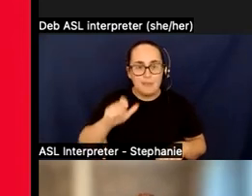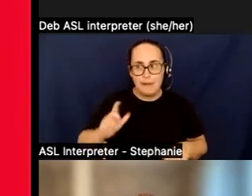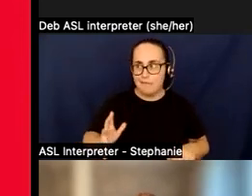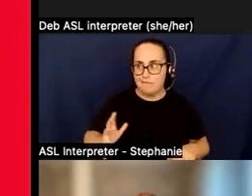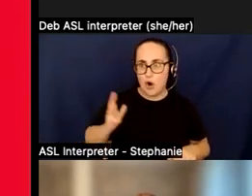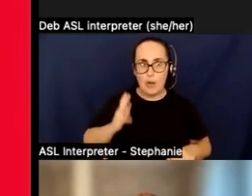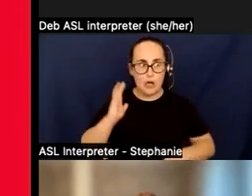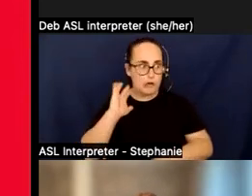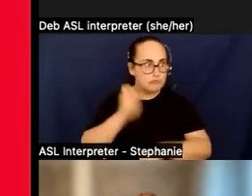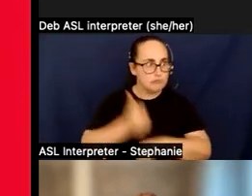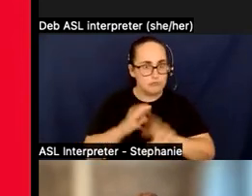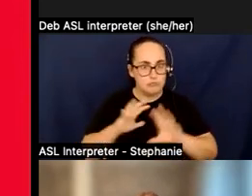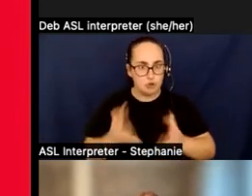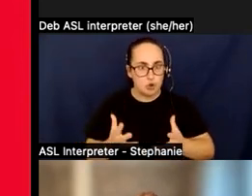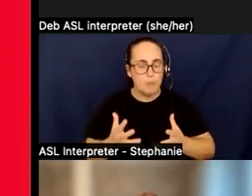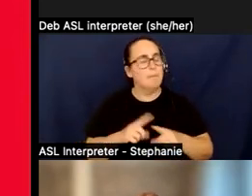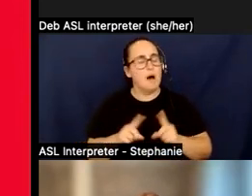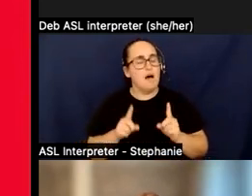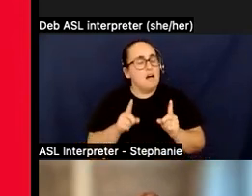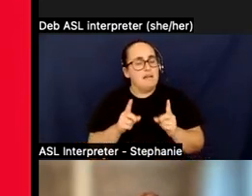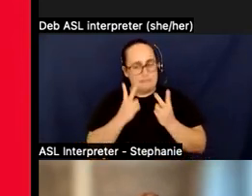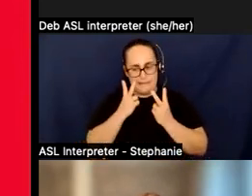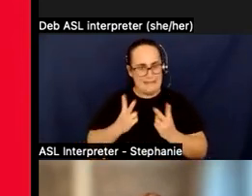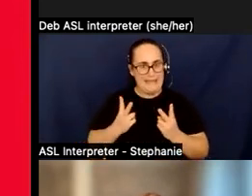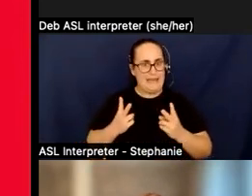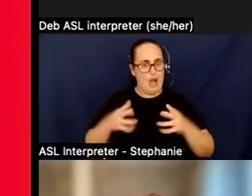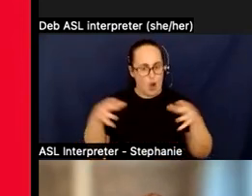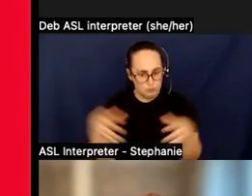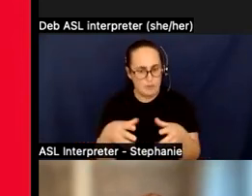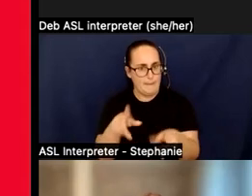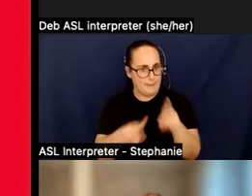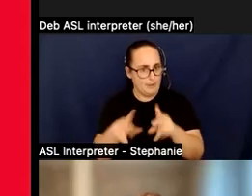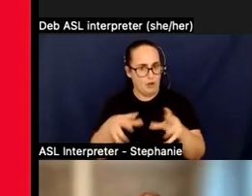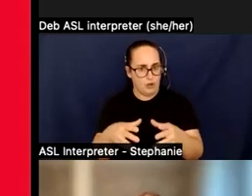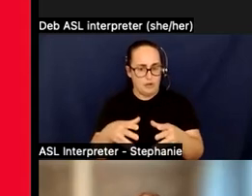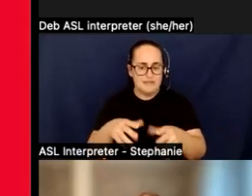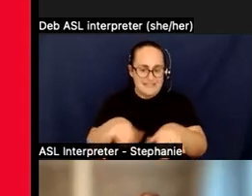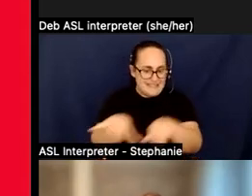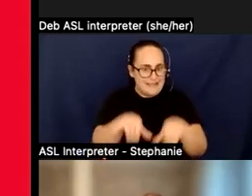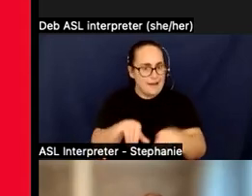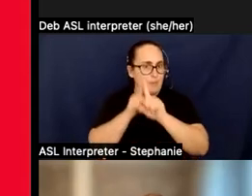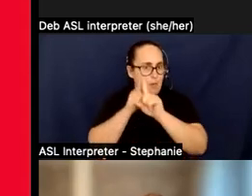to see that there is a community organization that's working together towards the same goal.